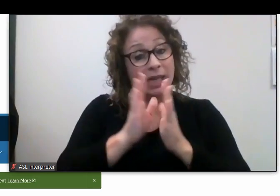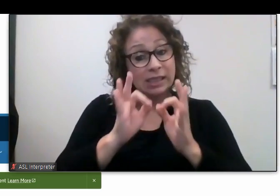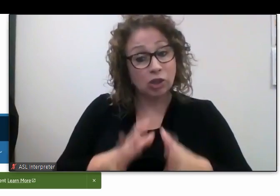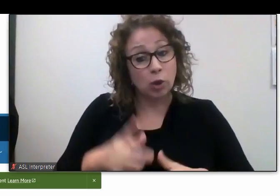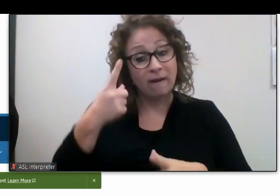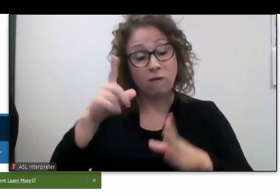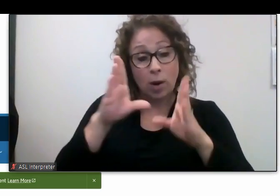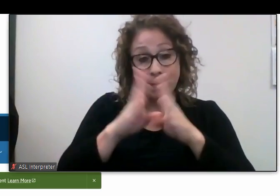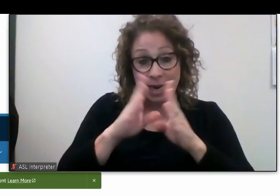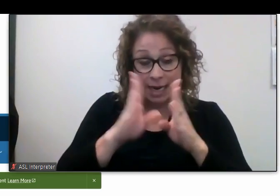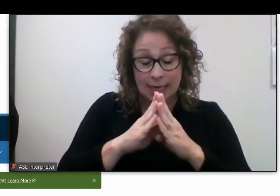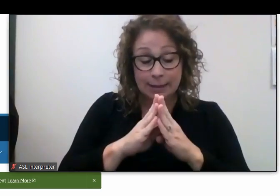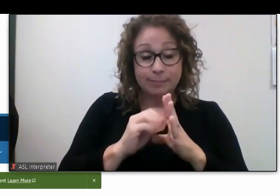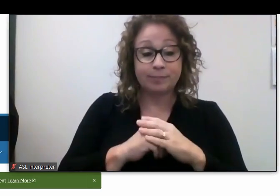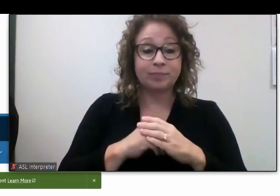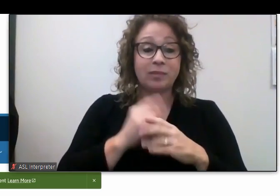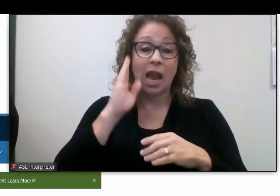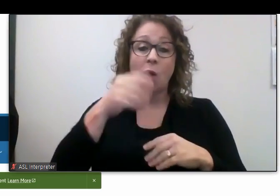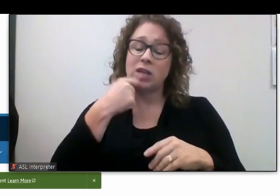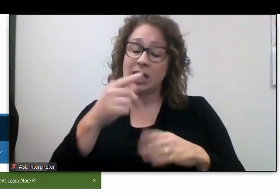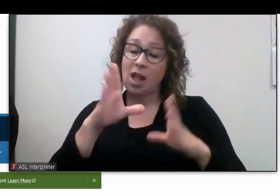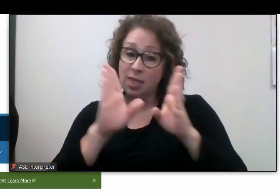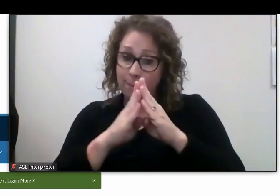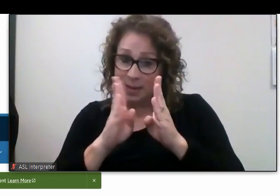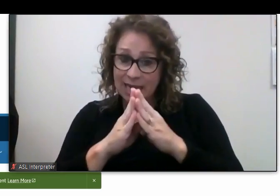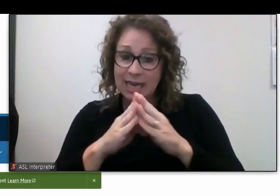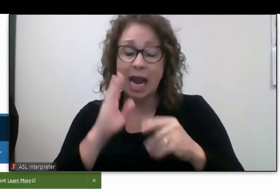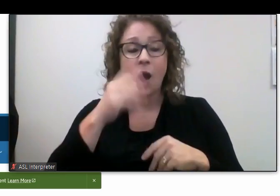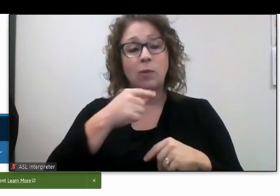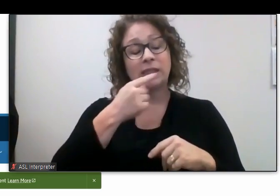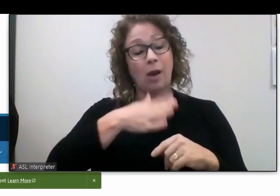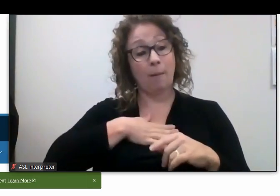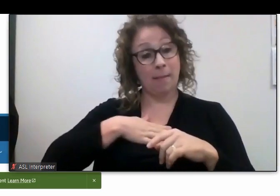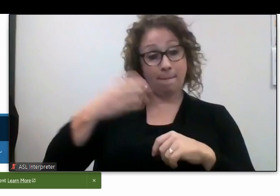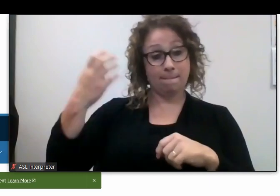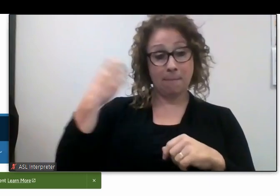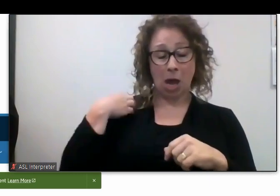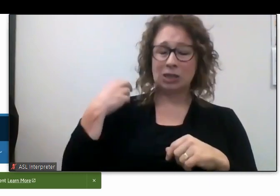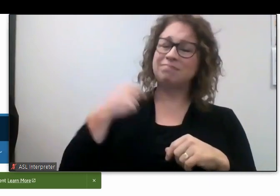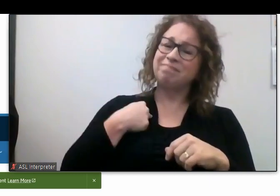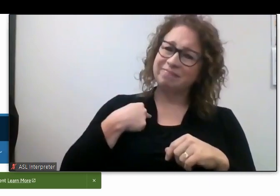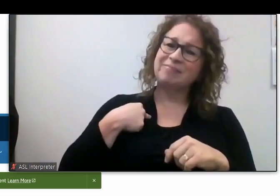I'll tell the meeting host or I'll tell my employer I'd like an interpreter